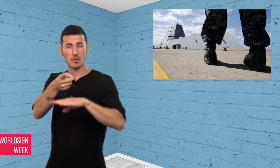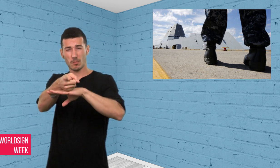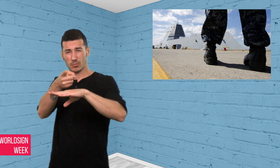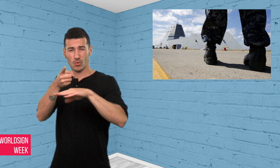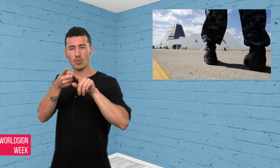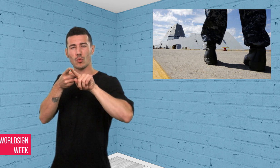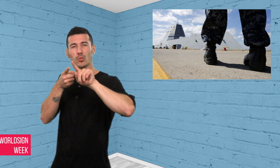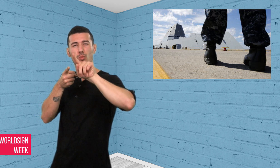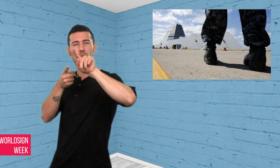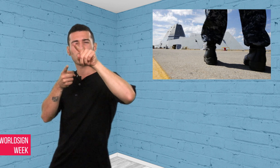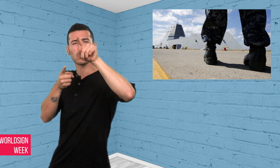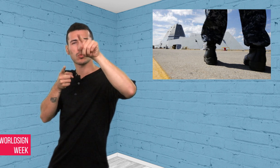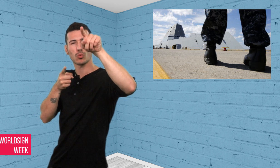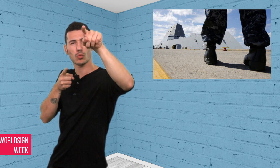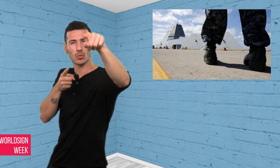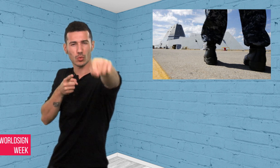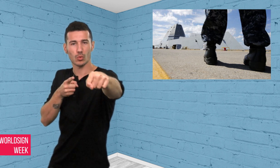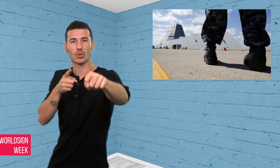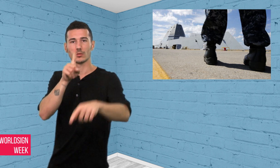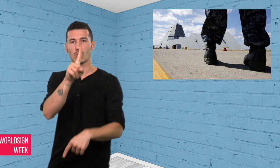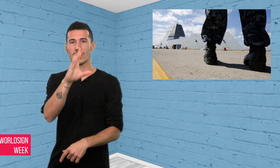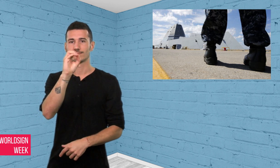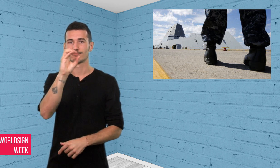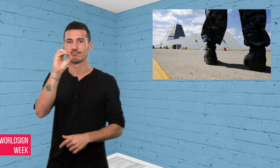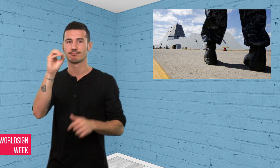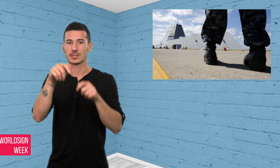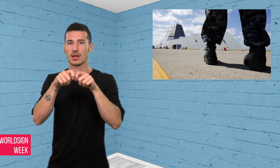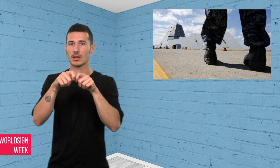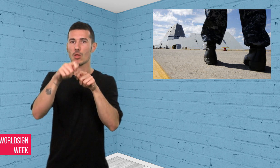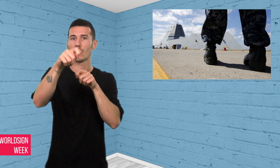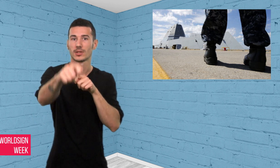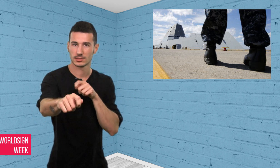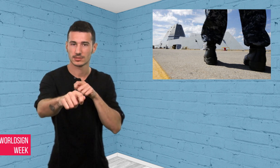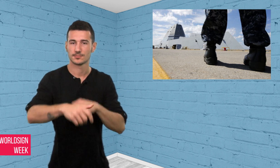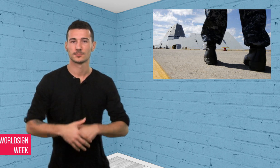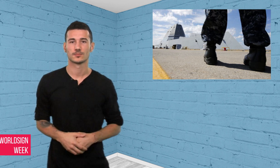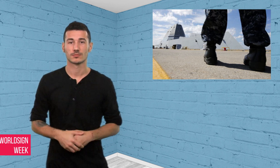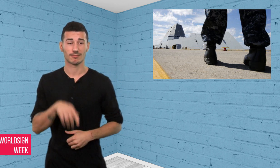missiles on targets more than 100 kilometers away.